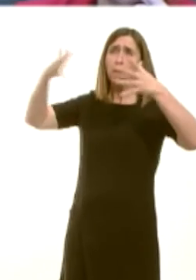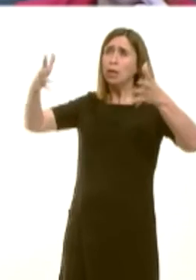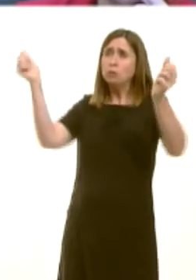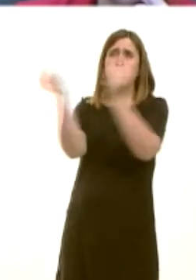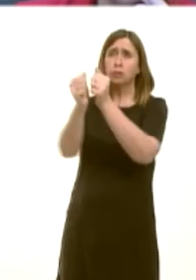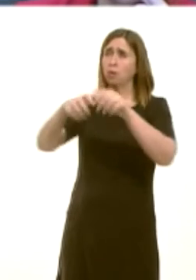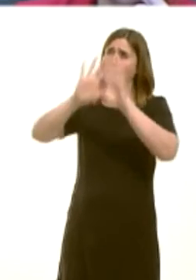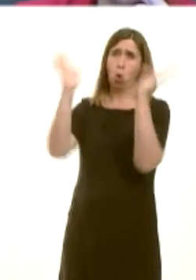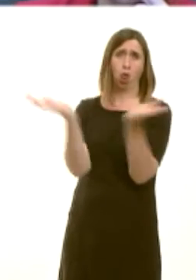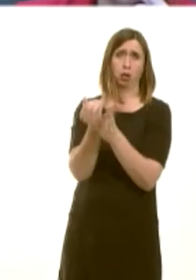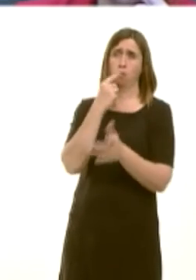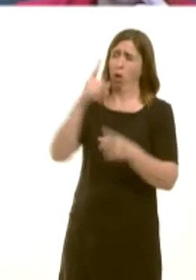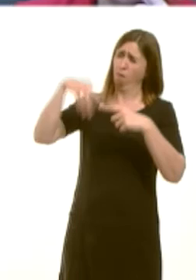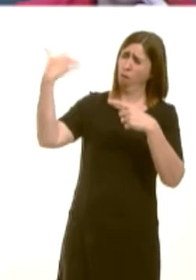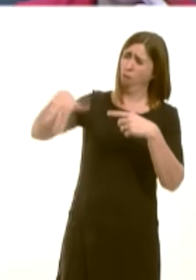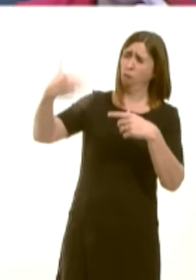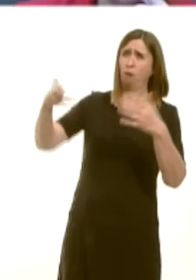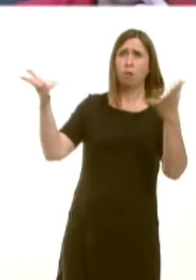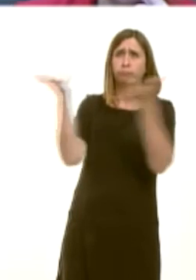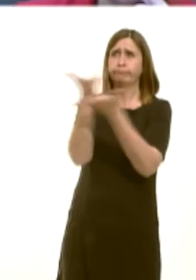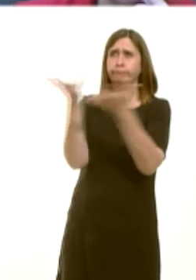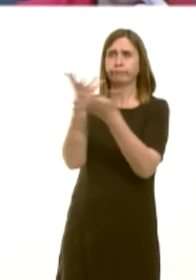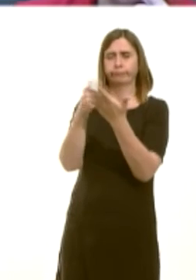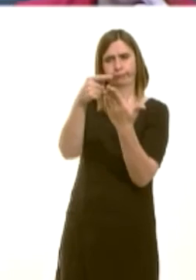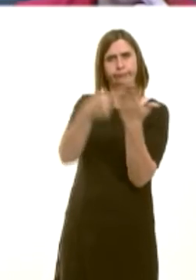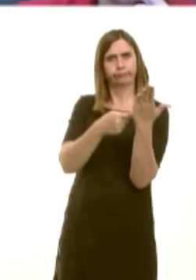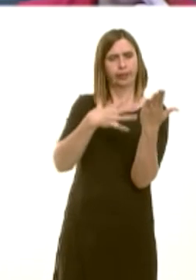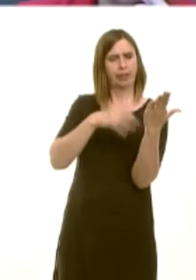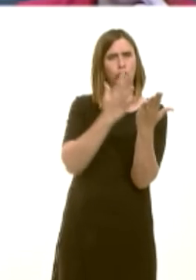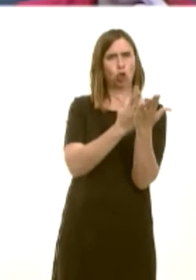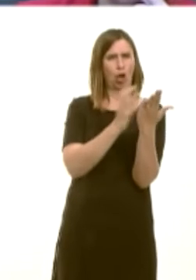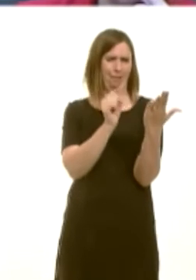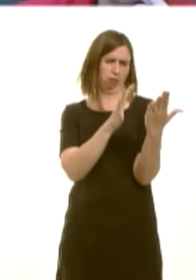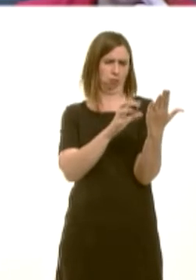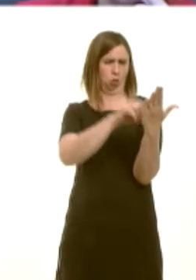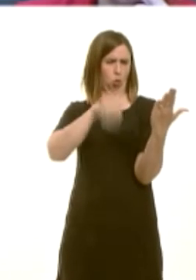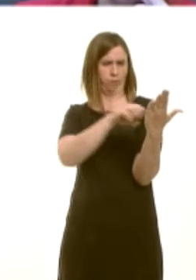make sure that the anomalies are removed. It can only really offer good and better trade